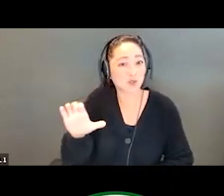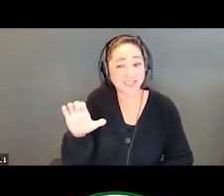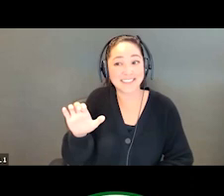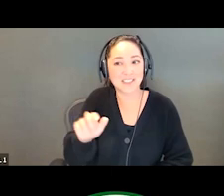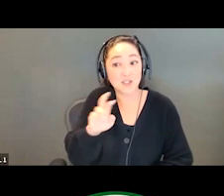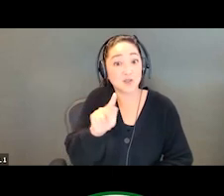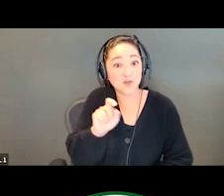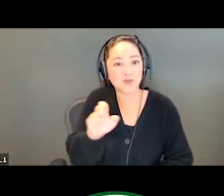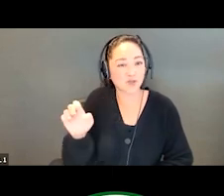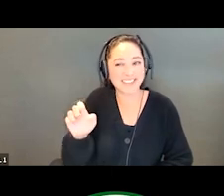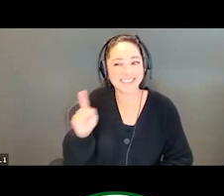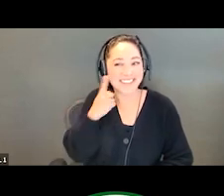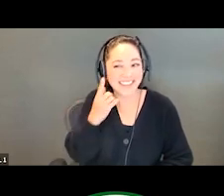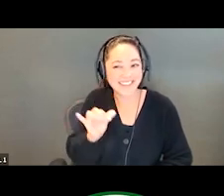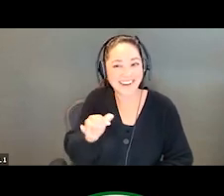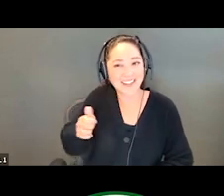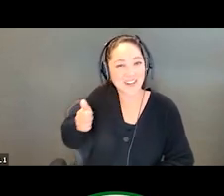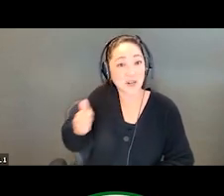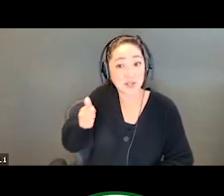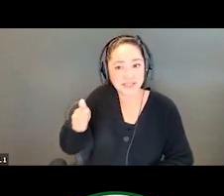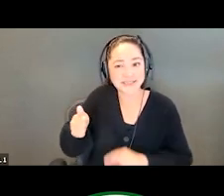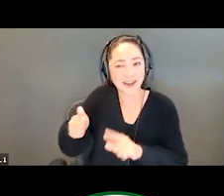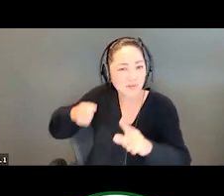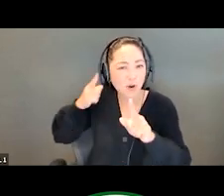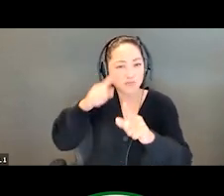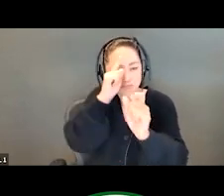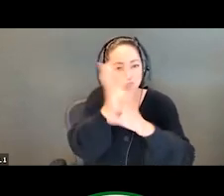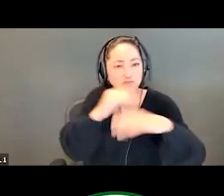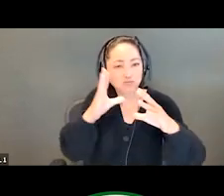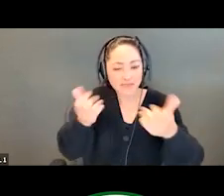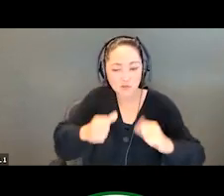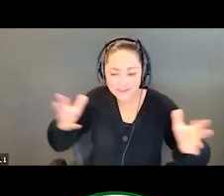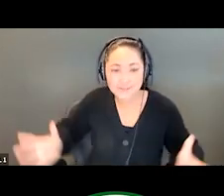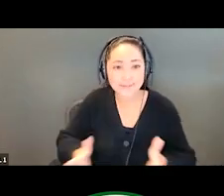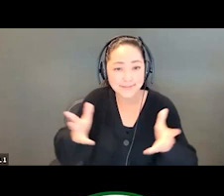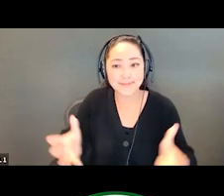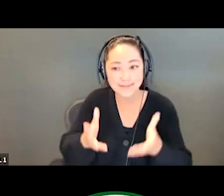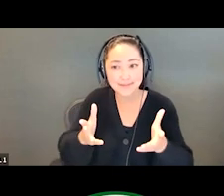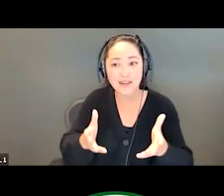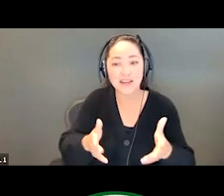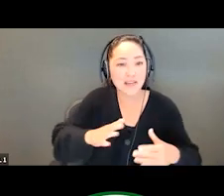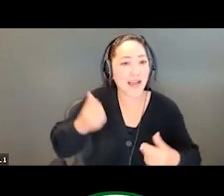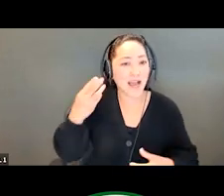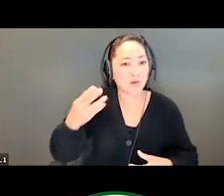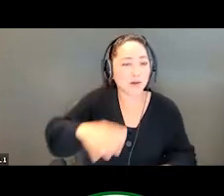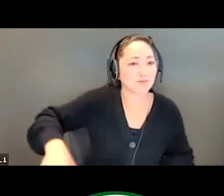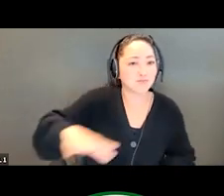Sonia's vision is to elevate and connect the outdoors recreation industry and the deaf community.